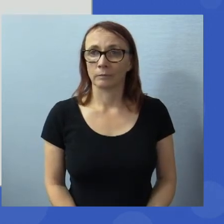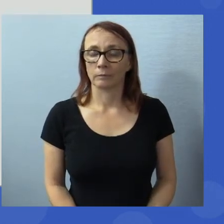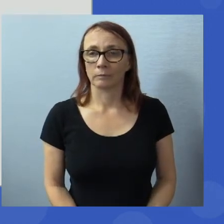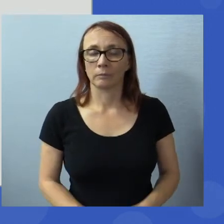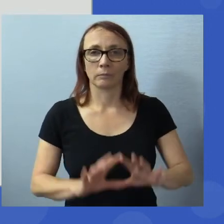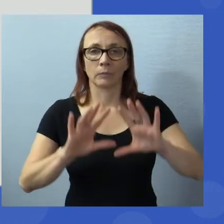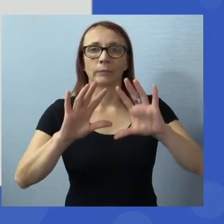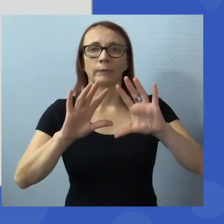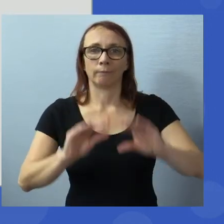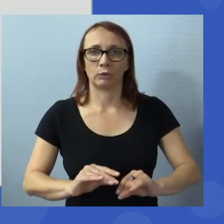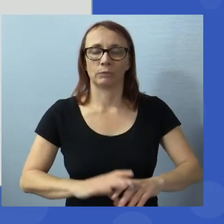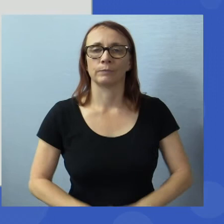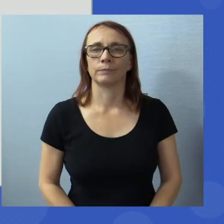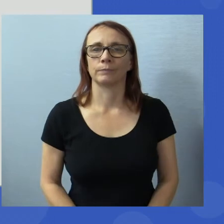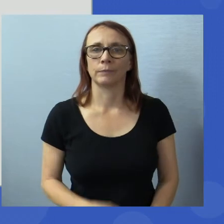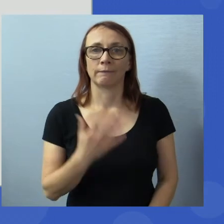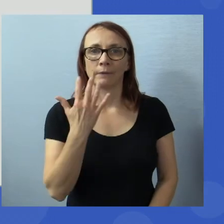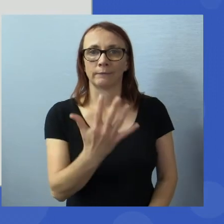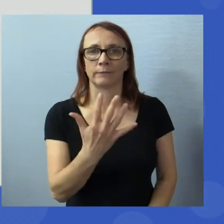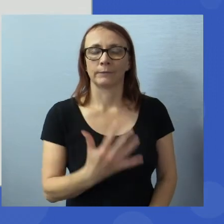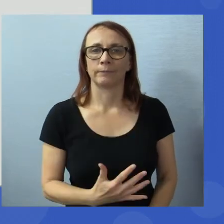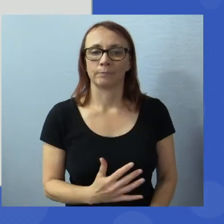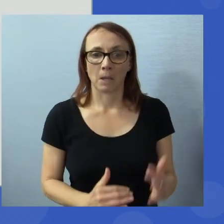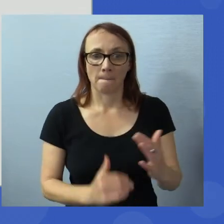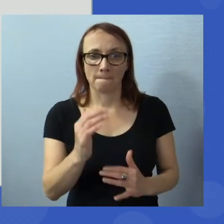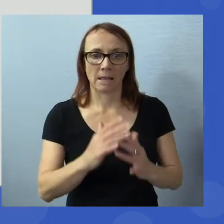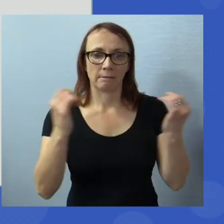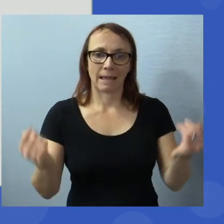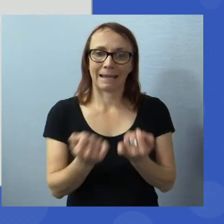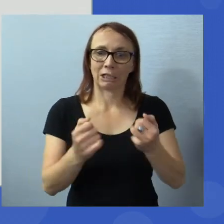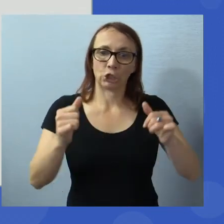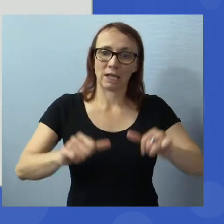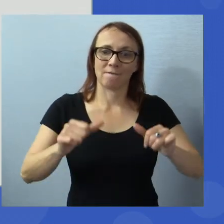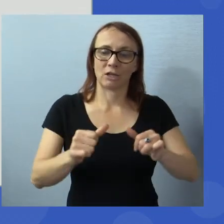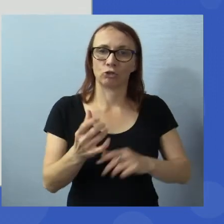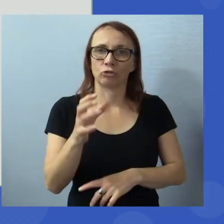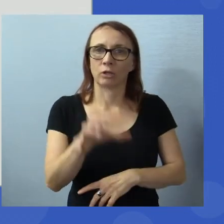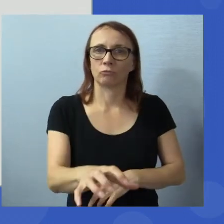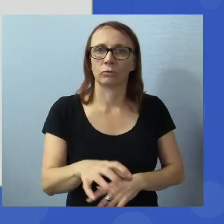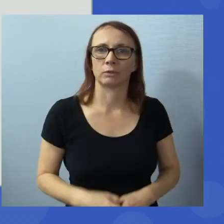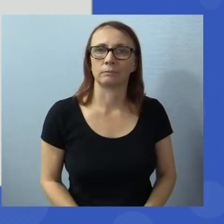we'll move on number five build an energy-efficient country